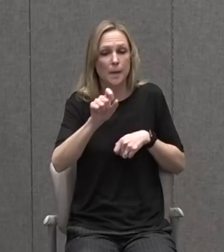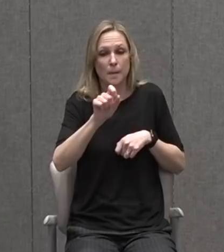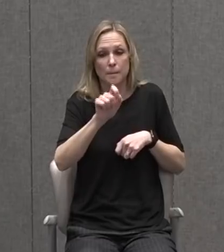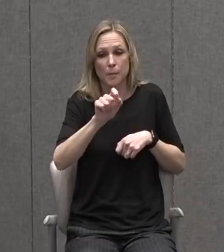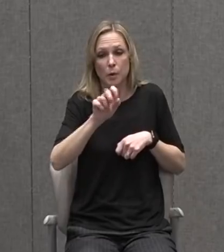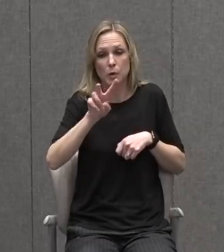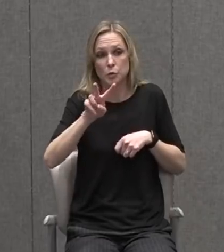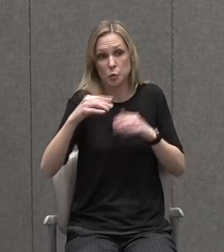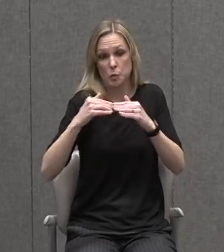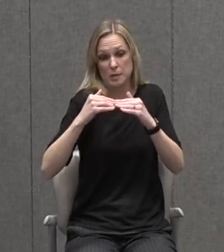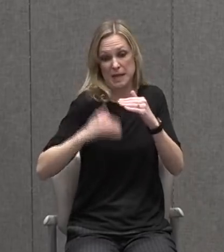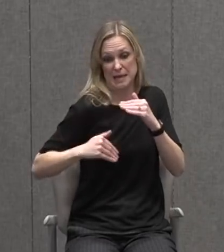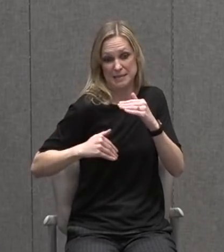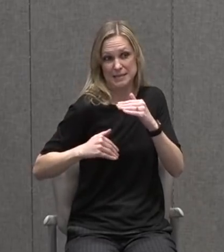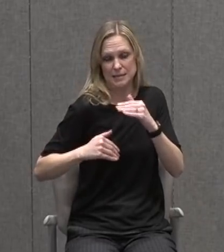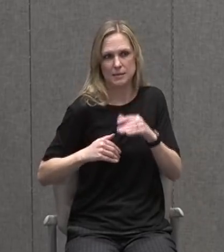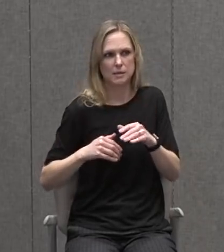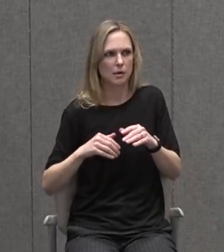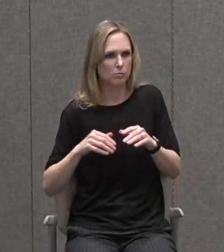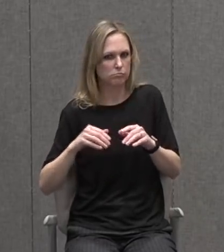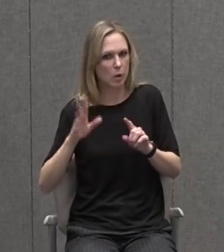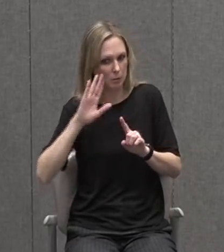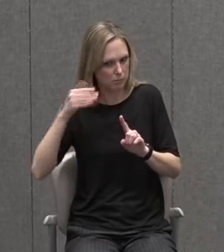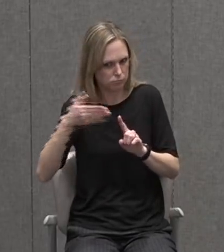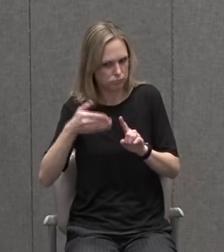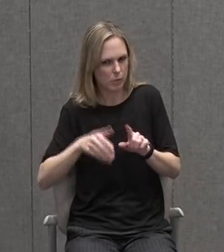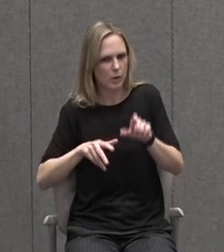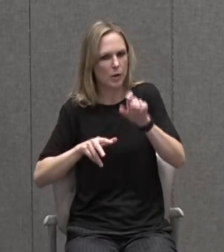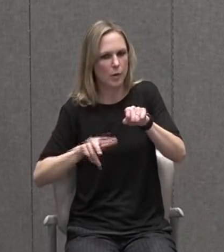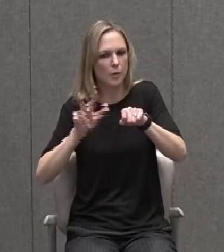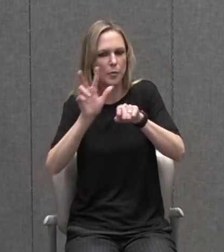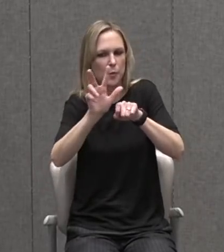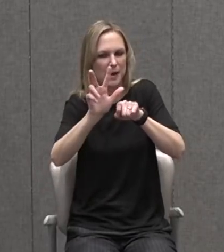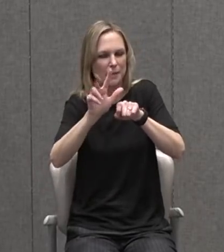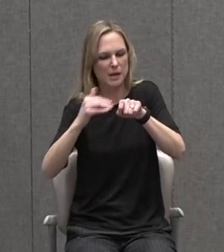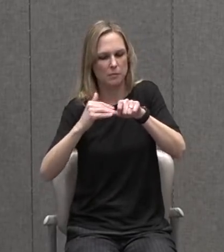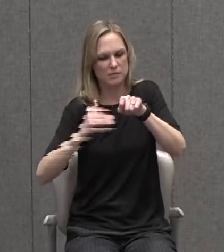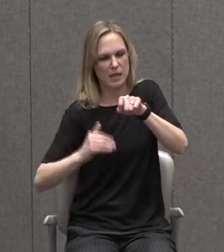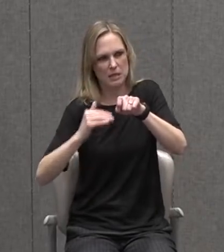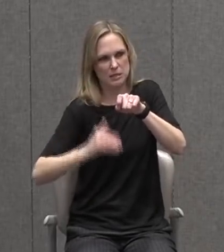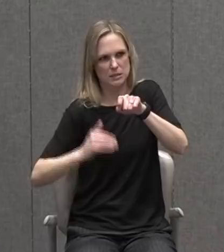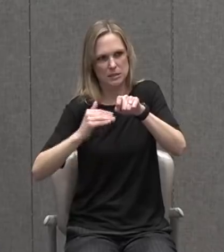but this time, we need a number that is smaller than that, we need two tenths smaller.